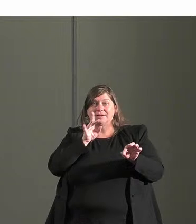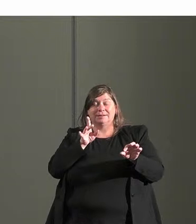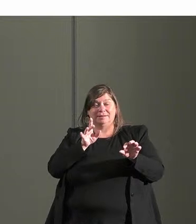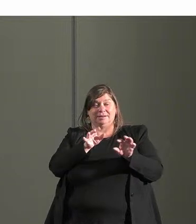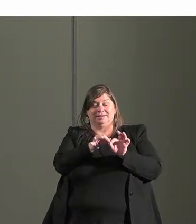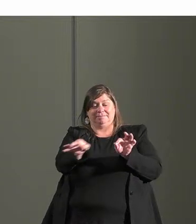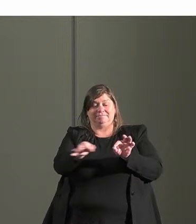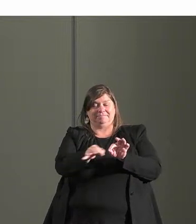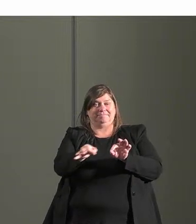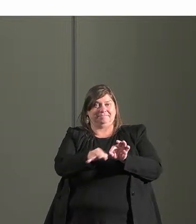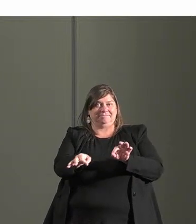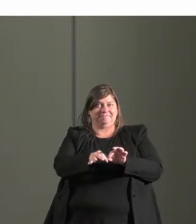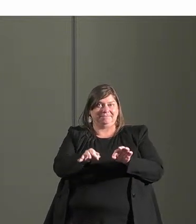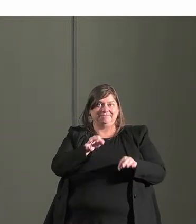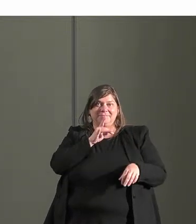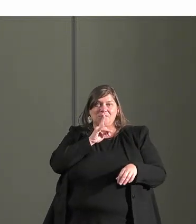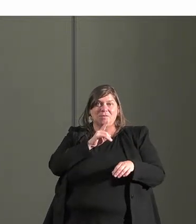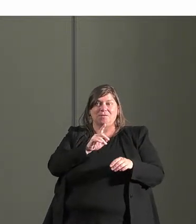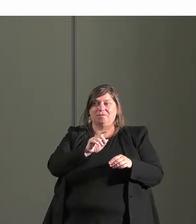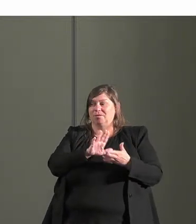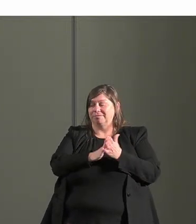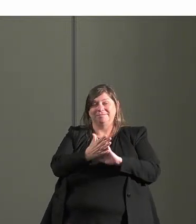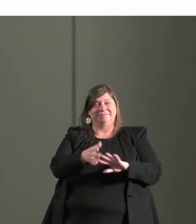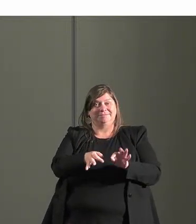idea you want to speak it out loud, there is the ability in